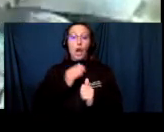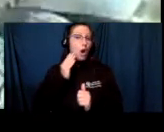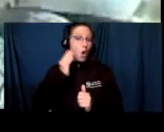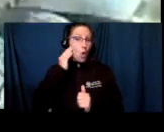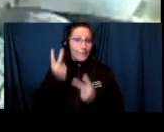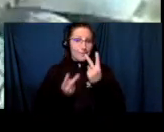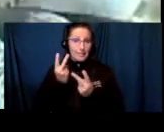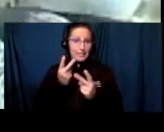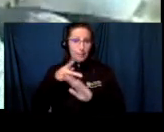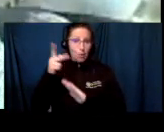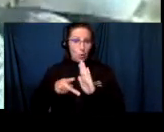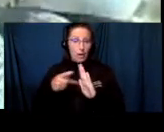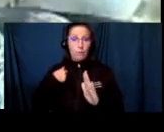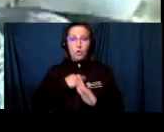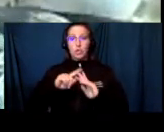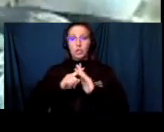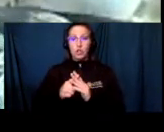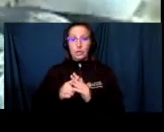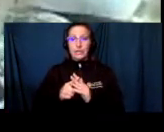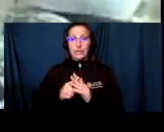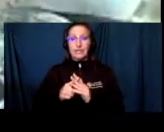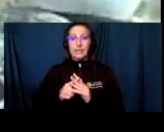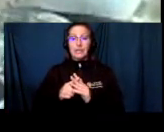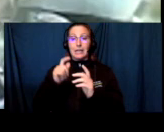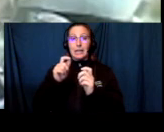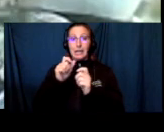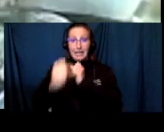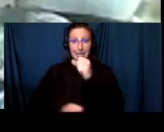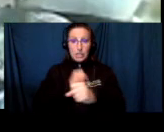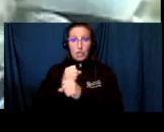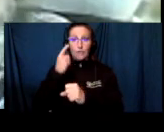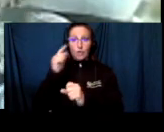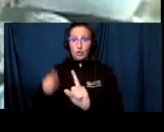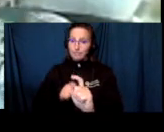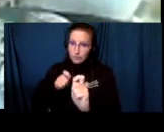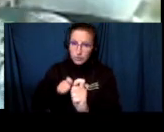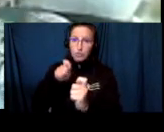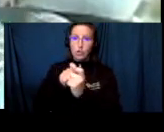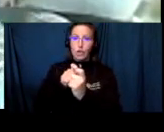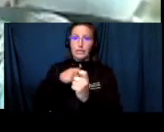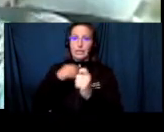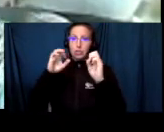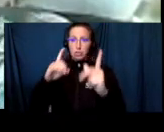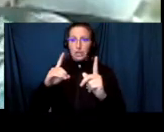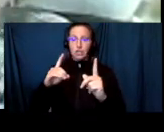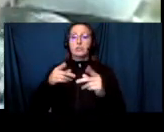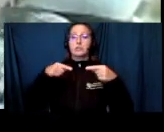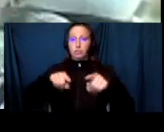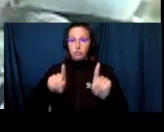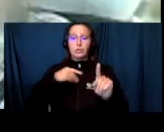to begin a year of targeted education to home visitation and then also we will be placing